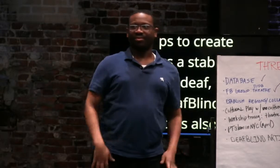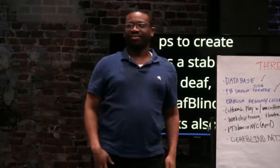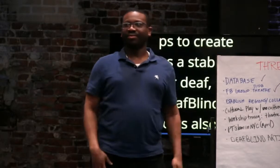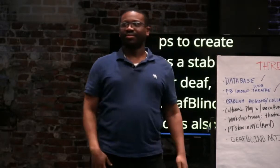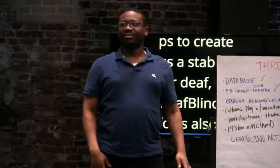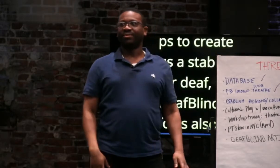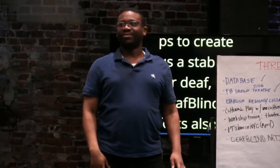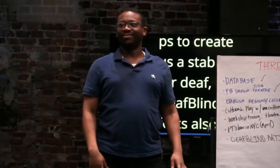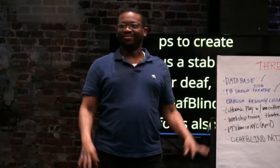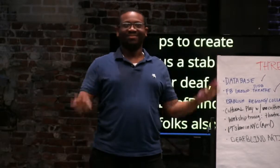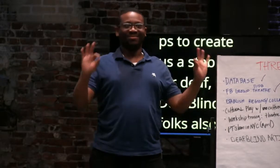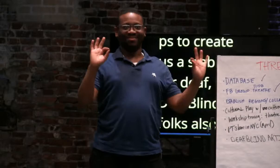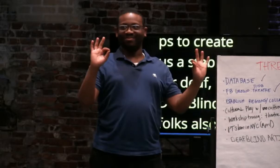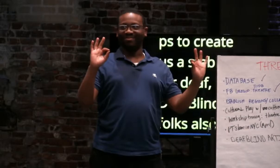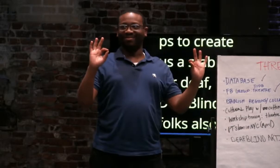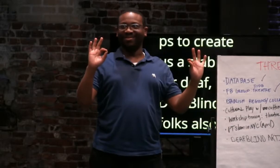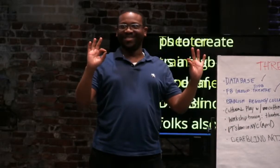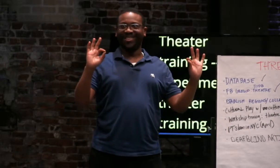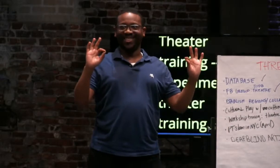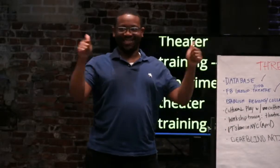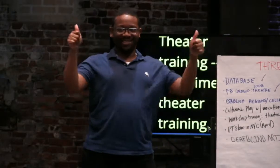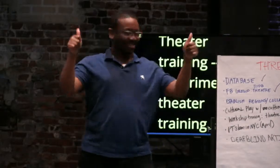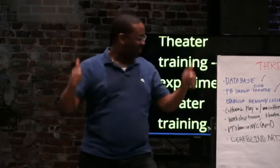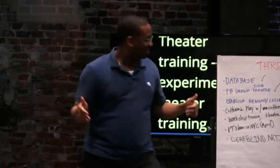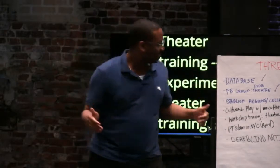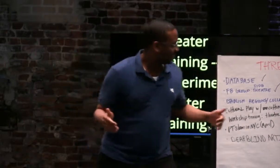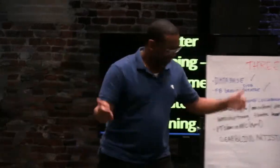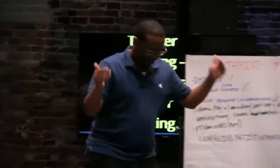To do all of that in three months. Okay, yeah? Did I get it?